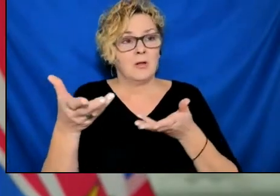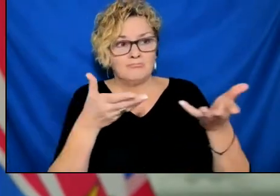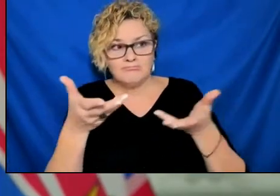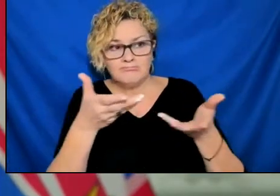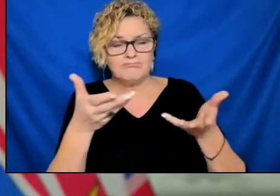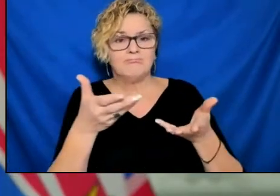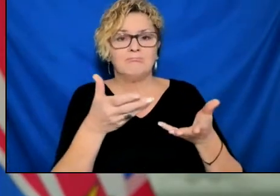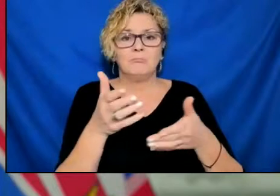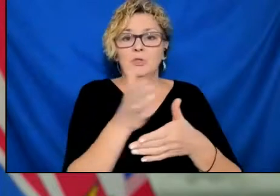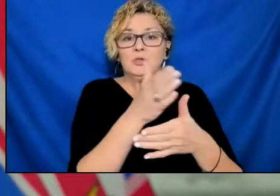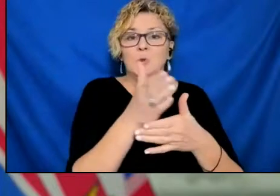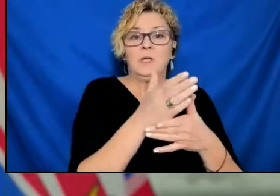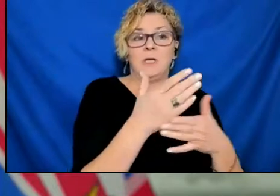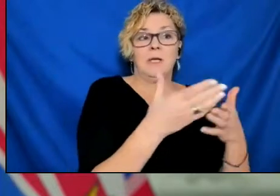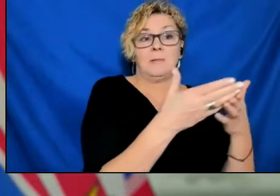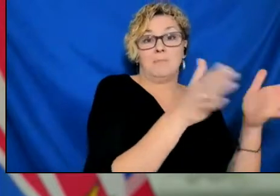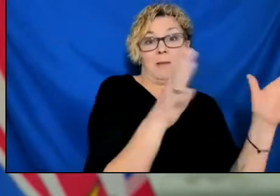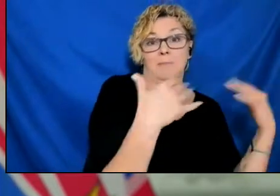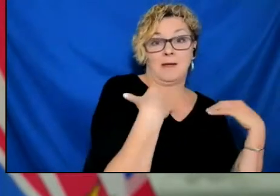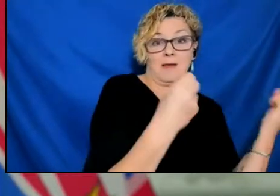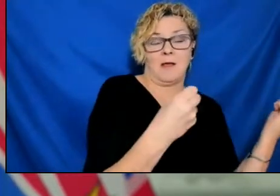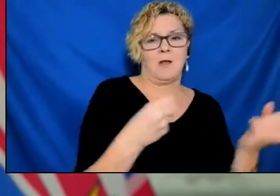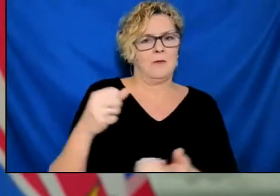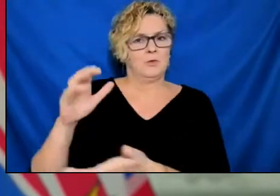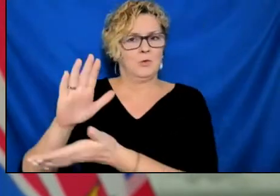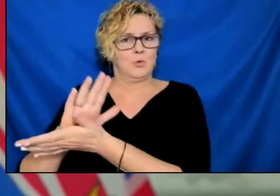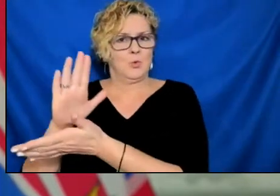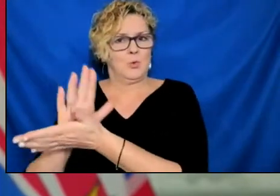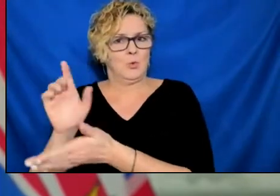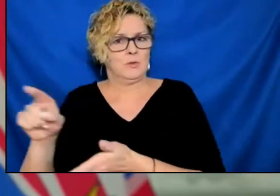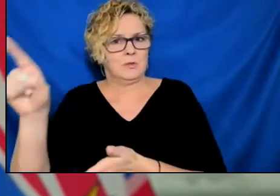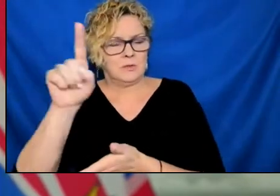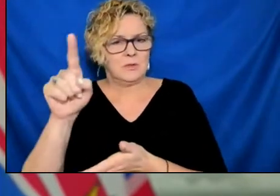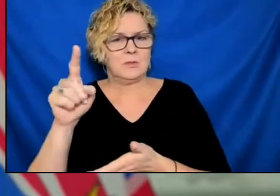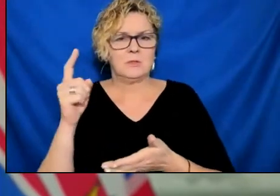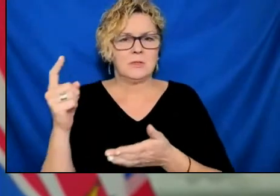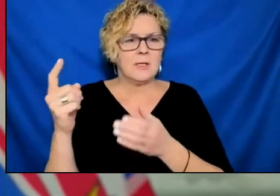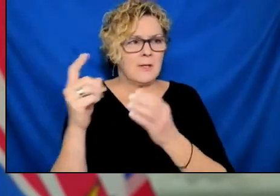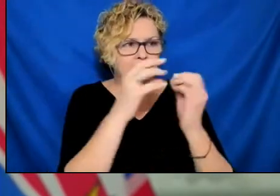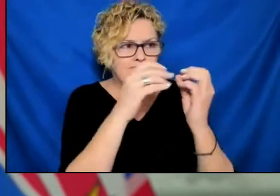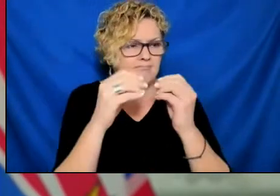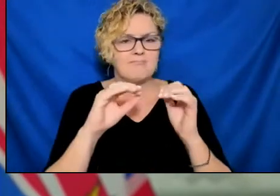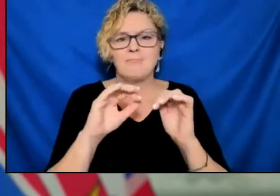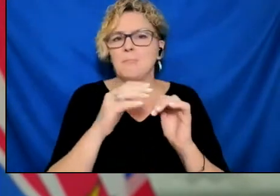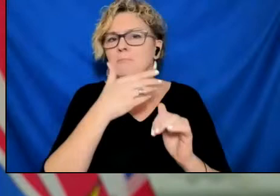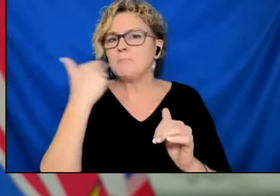closely with public health in our schools to adjust our